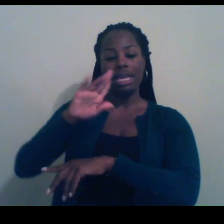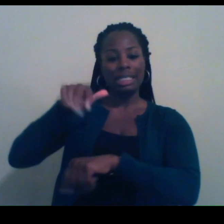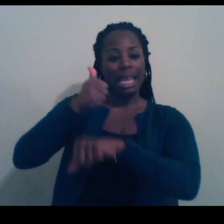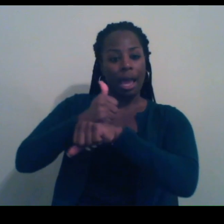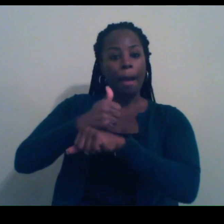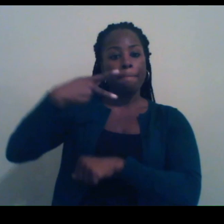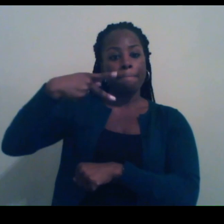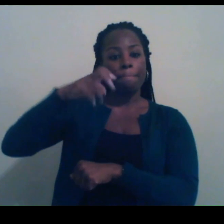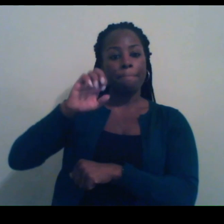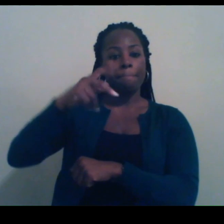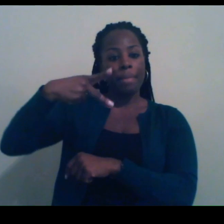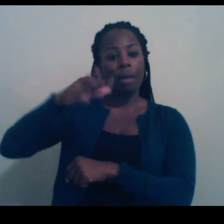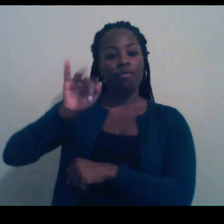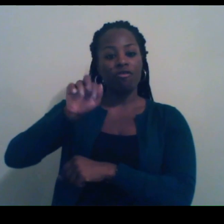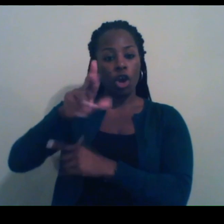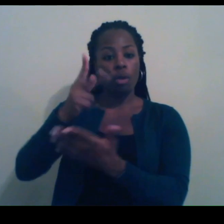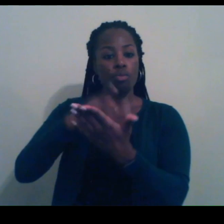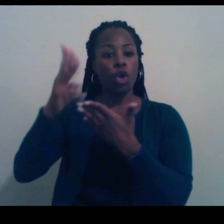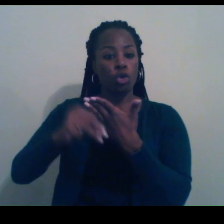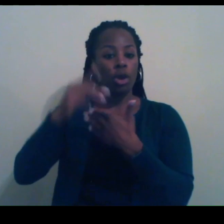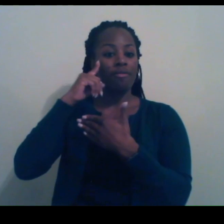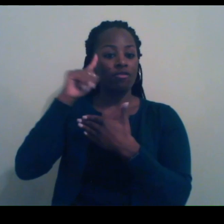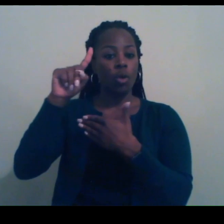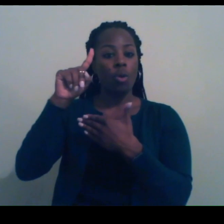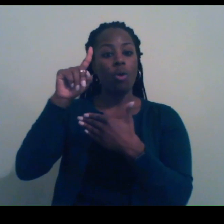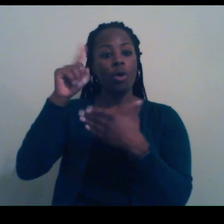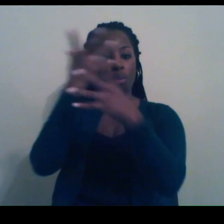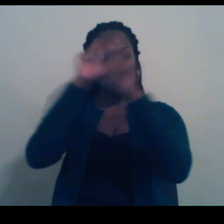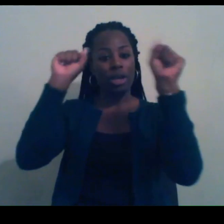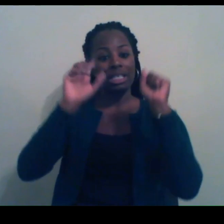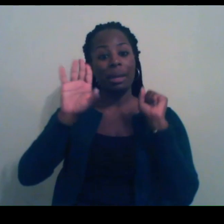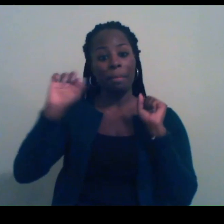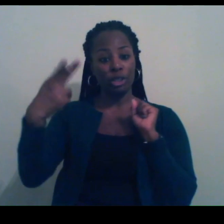ambassador in charge of the PEPFAR program so I can't tell you how excited